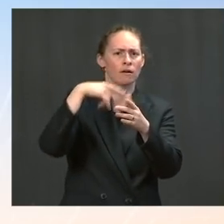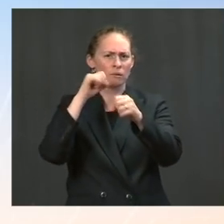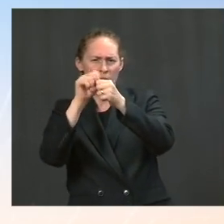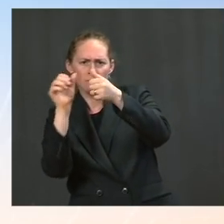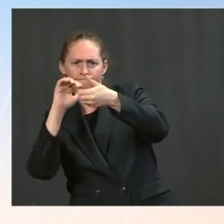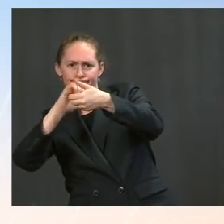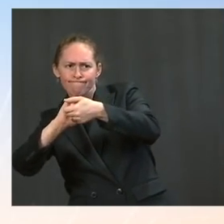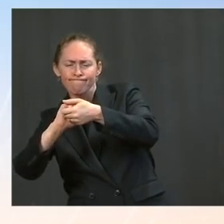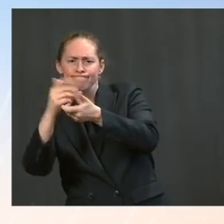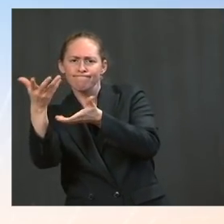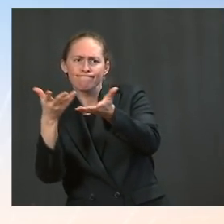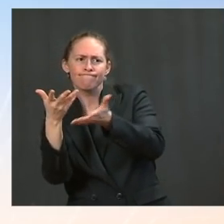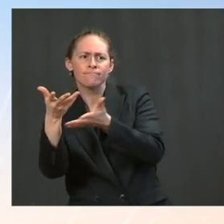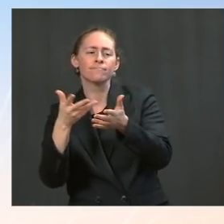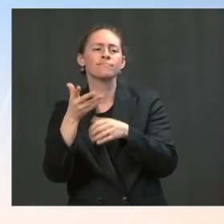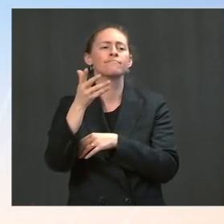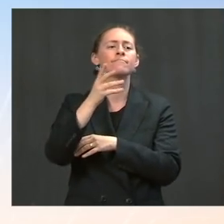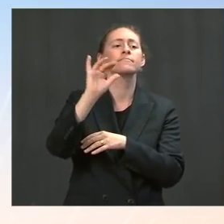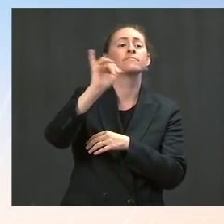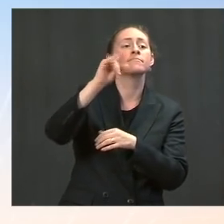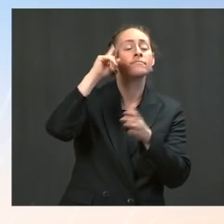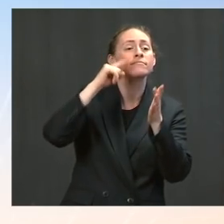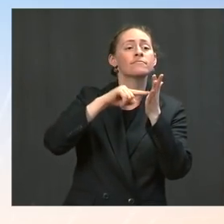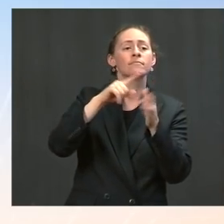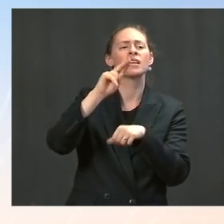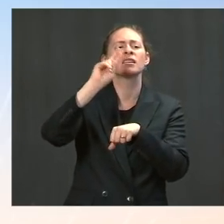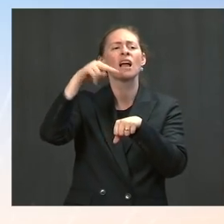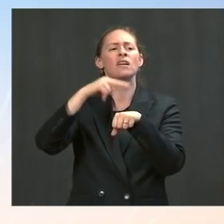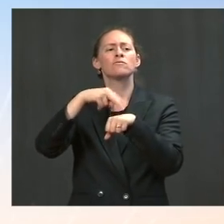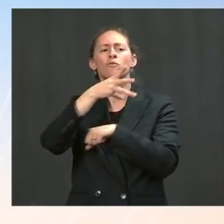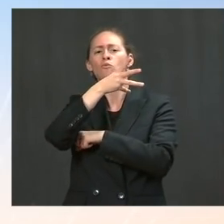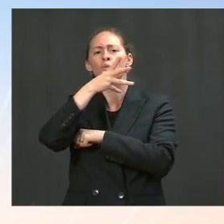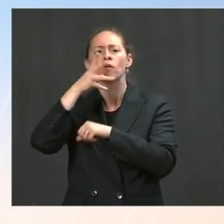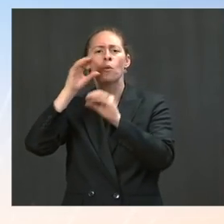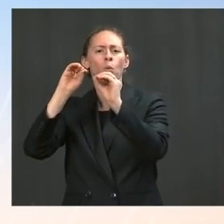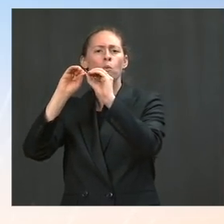like the National Rural Health Association to make sure that we're deploying effective tactics